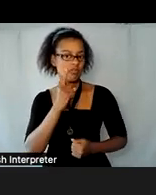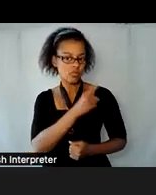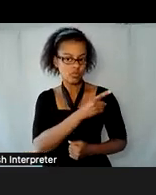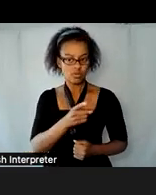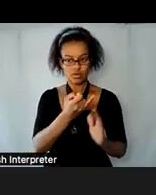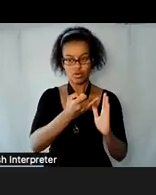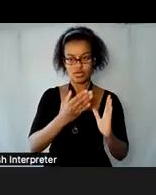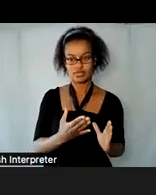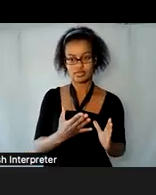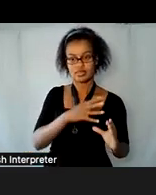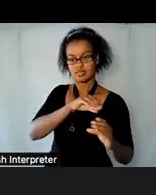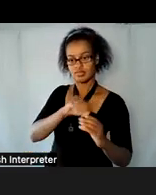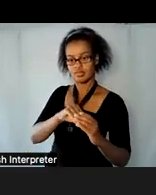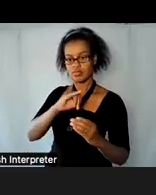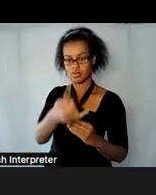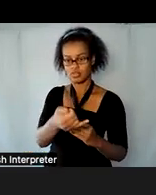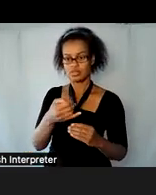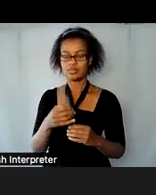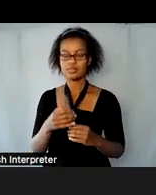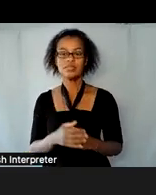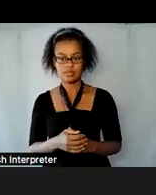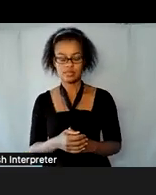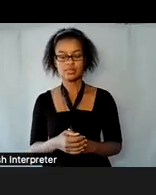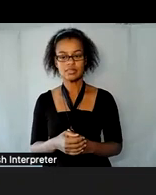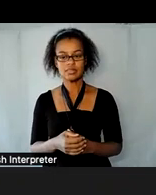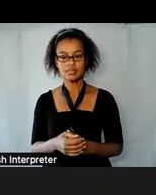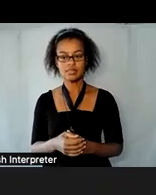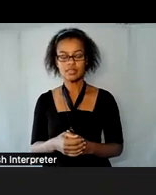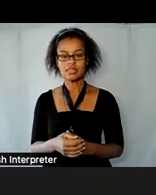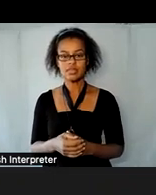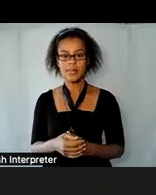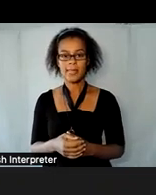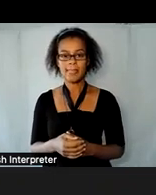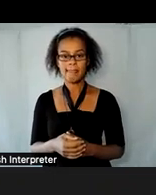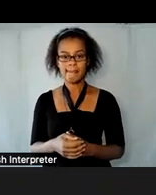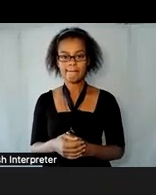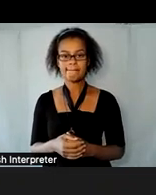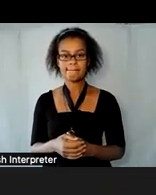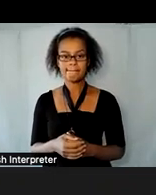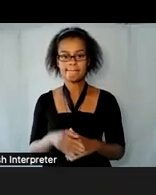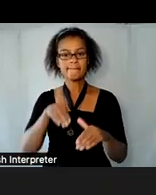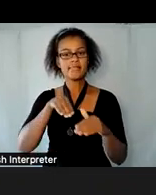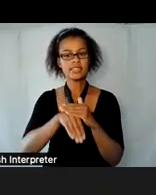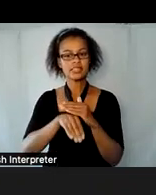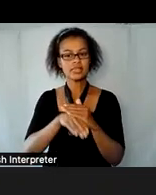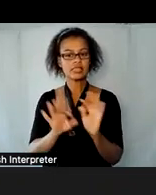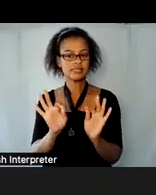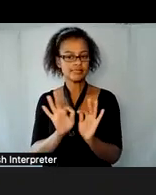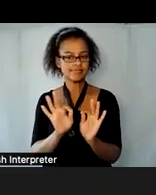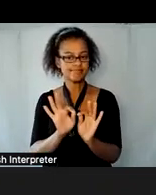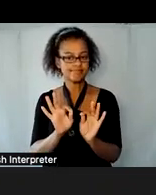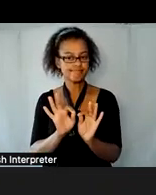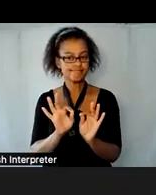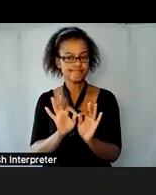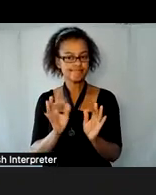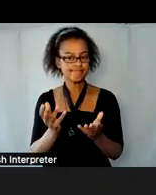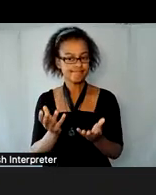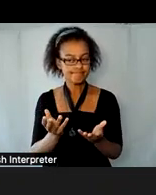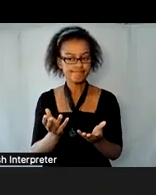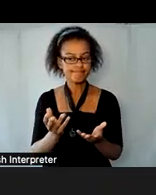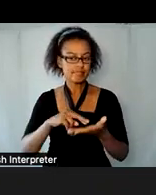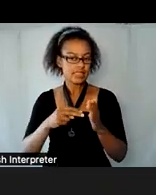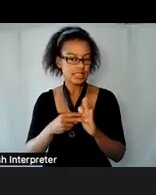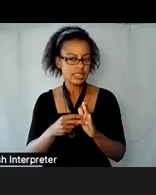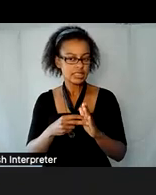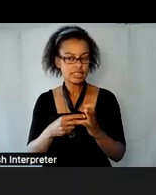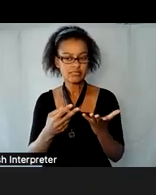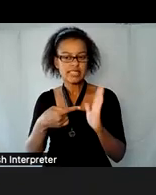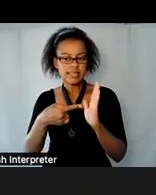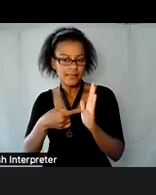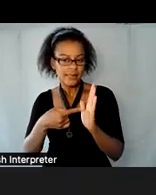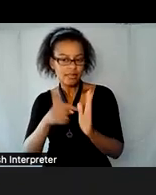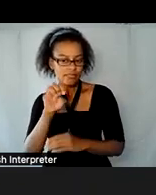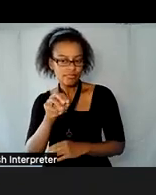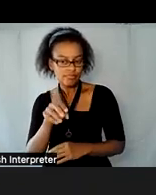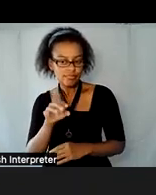And this you know these accessibility costs can include such things as so interpretation